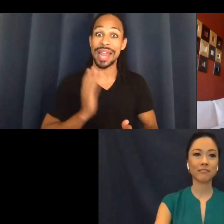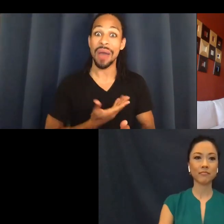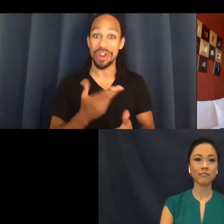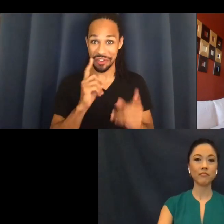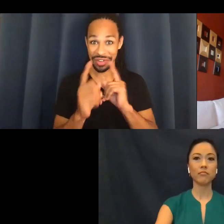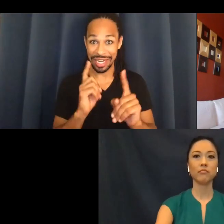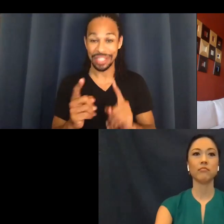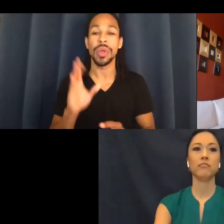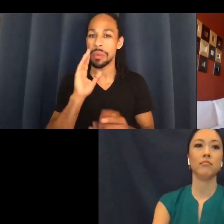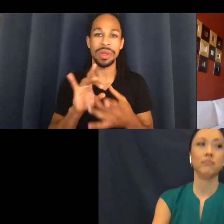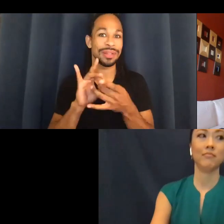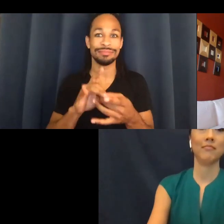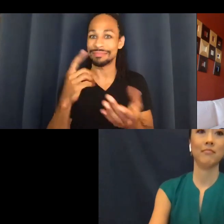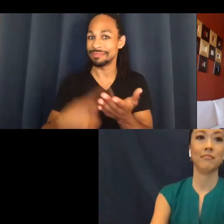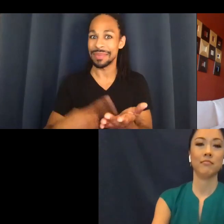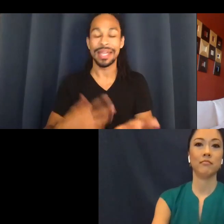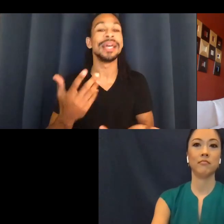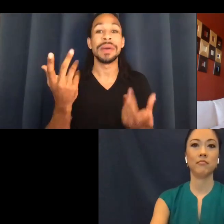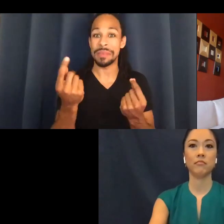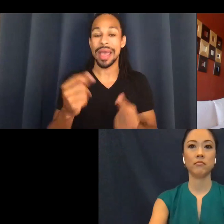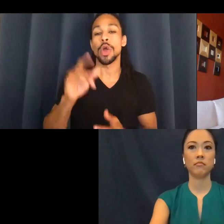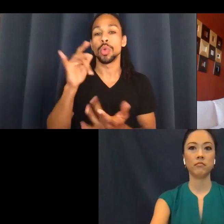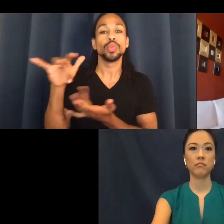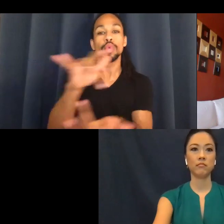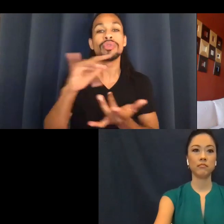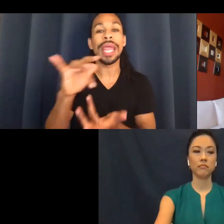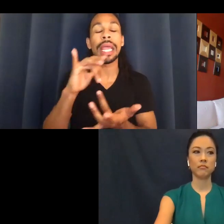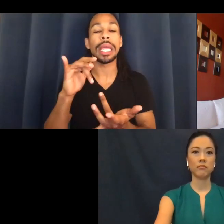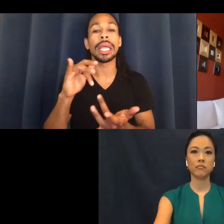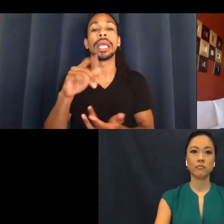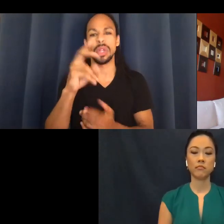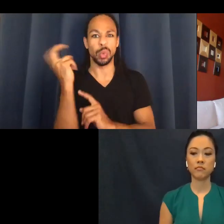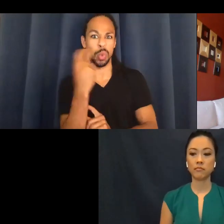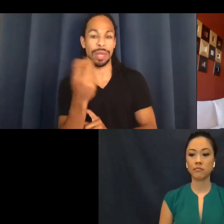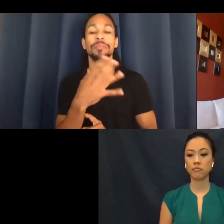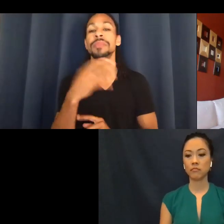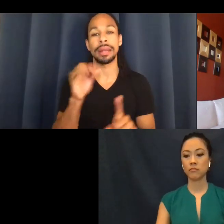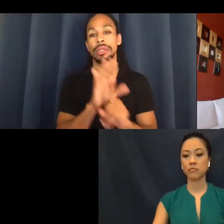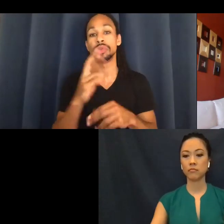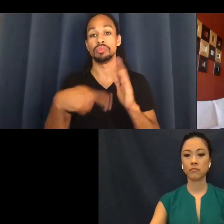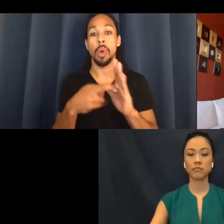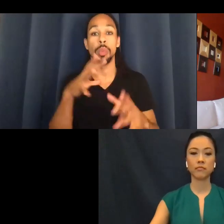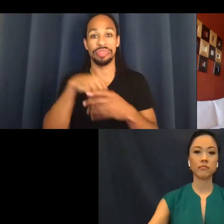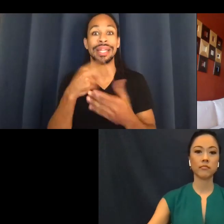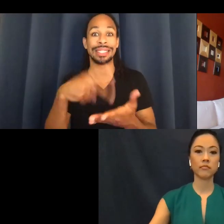and its role in our world of dancemaking and presenting. So of course as we speak now, most touring engagements